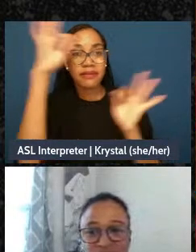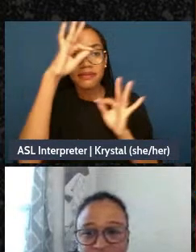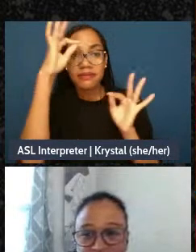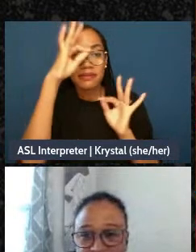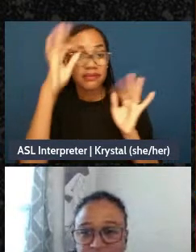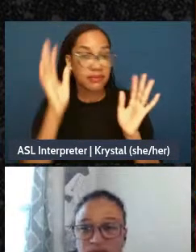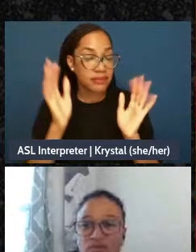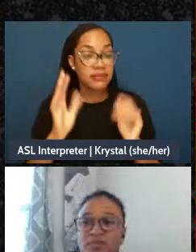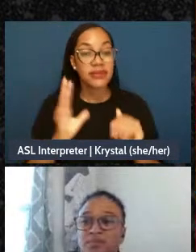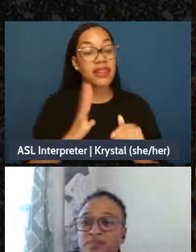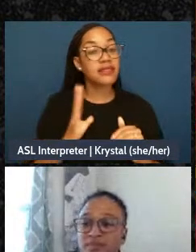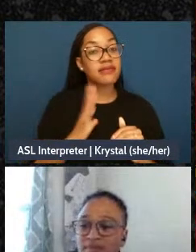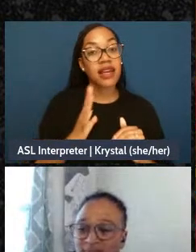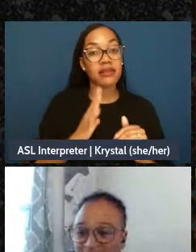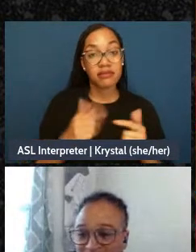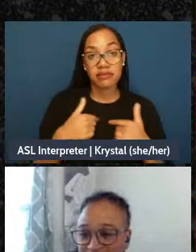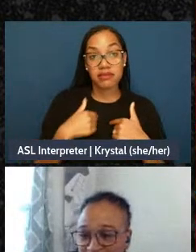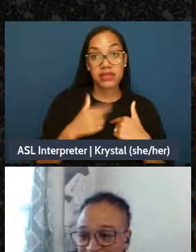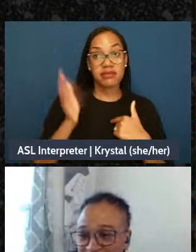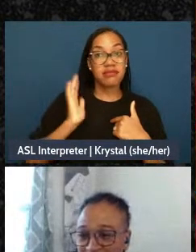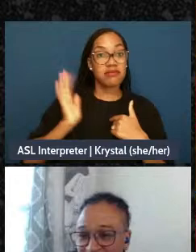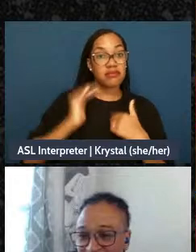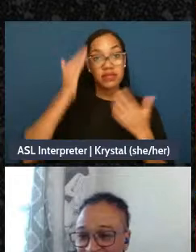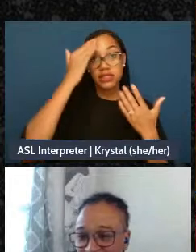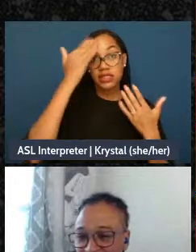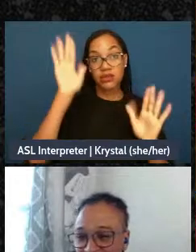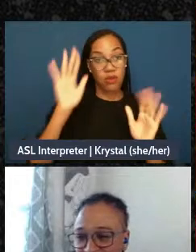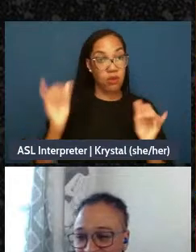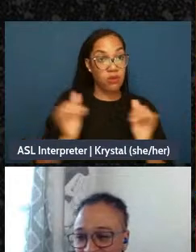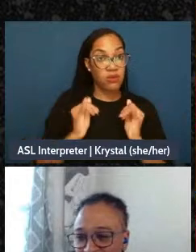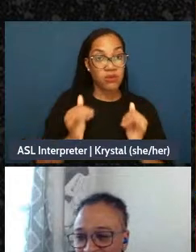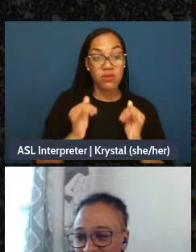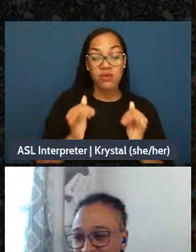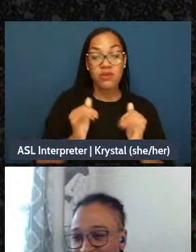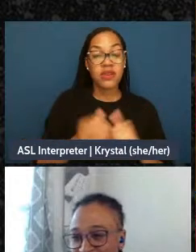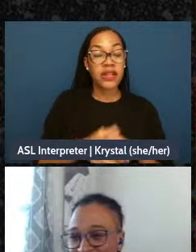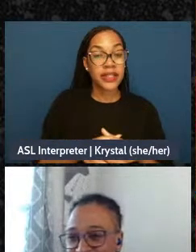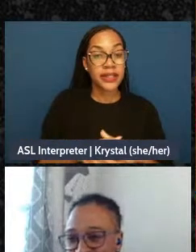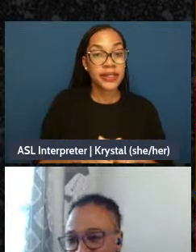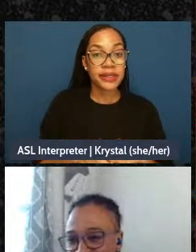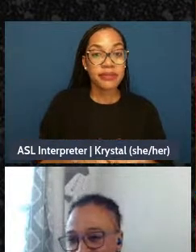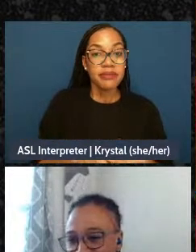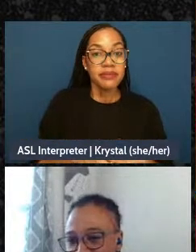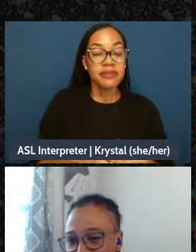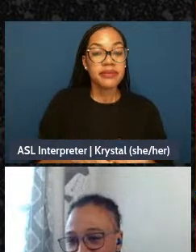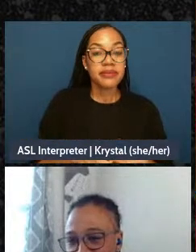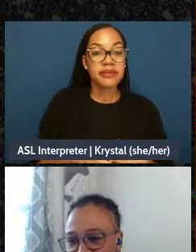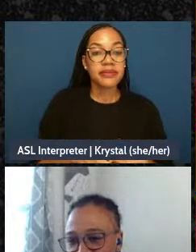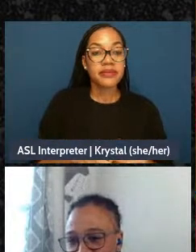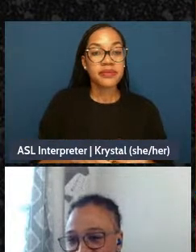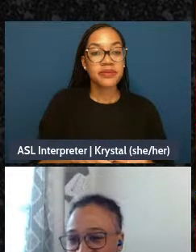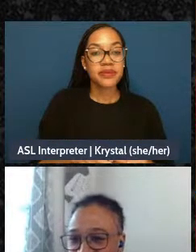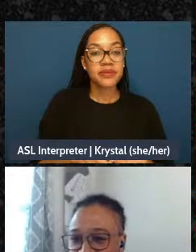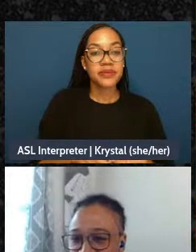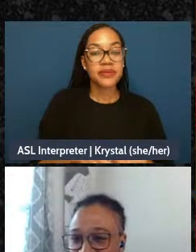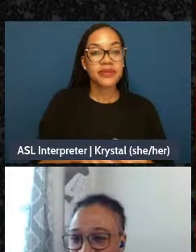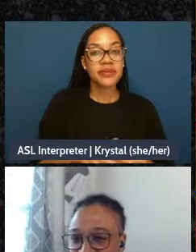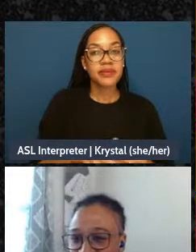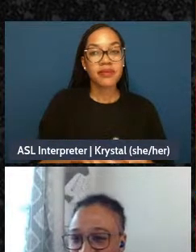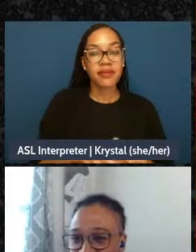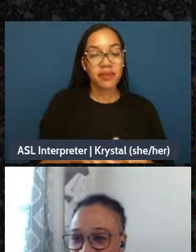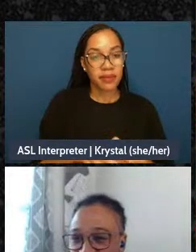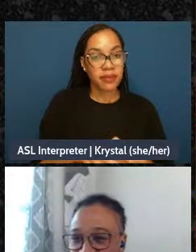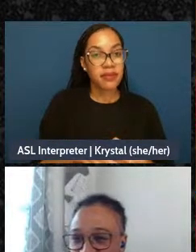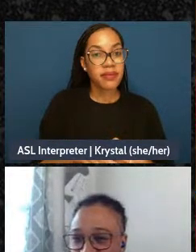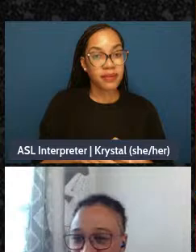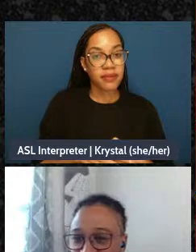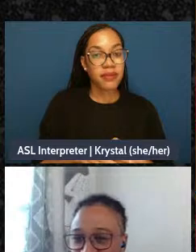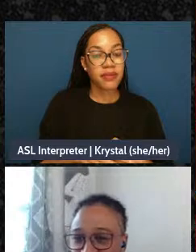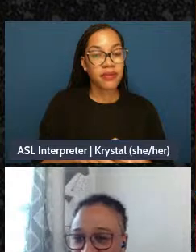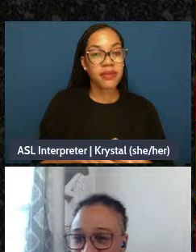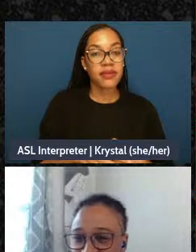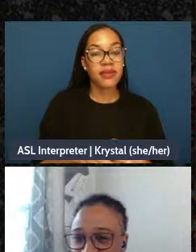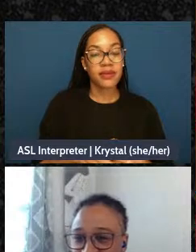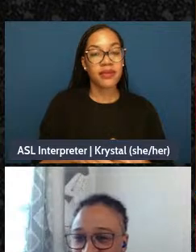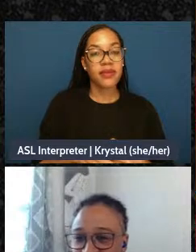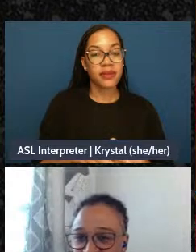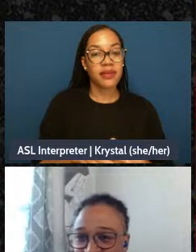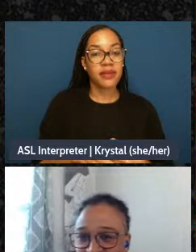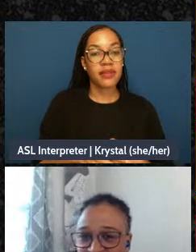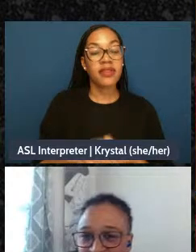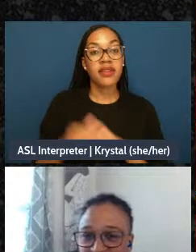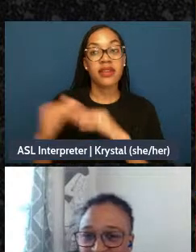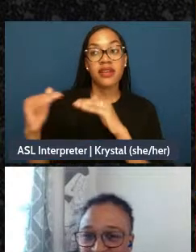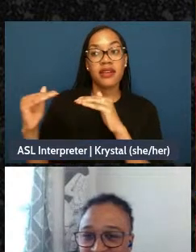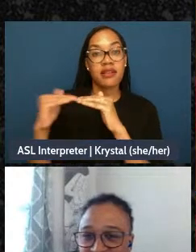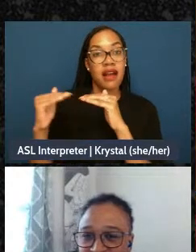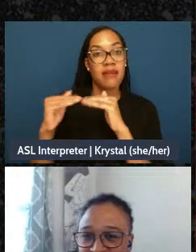one point I didn't know either. Dean Spade said a Map Map is a guide we can make for ourselves,